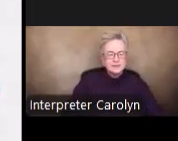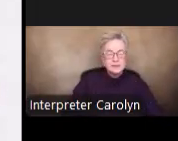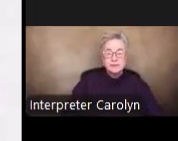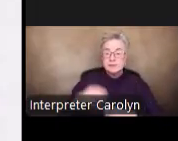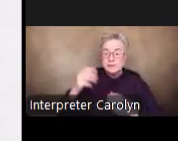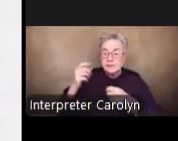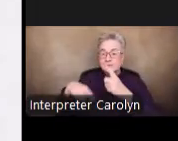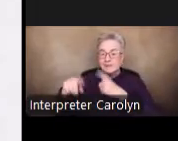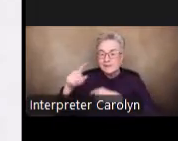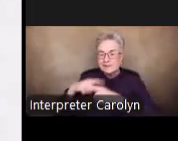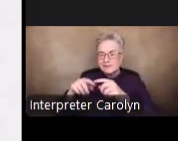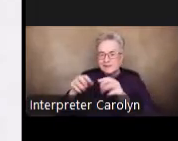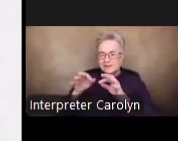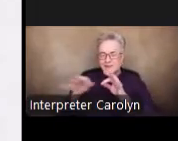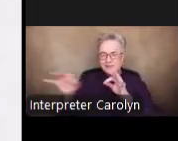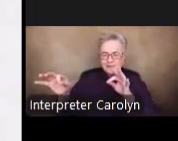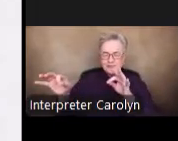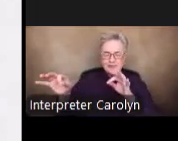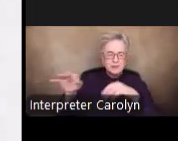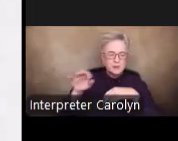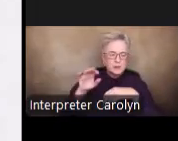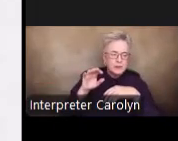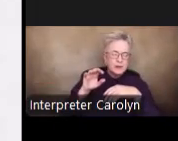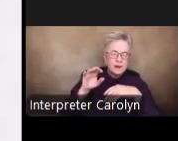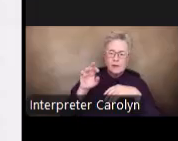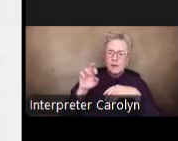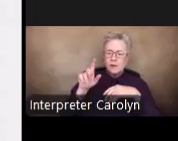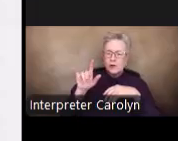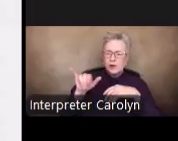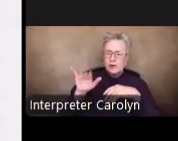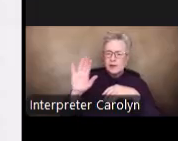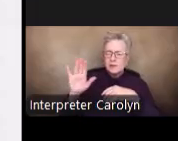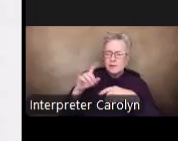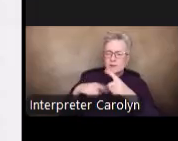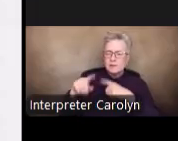in sign language, early signs also follow patterns of motoric